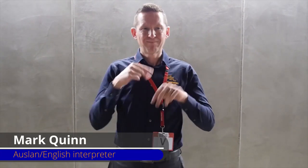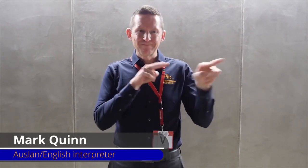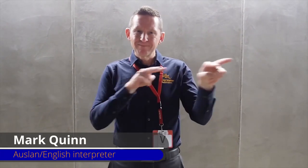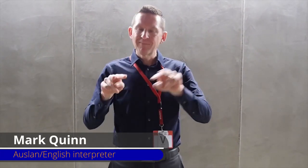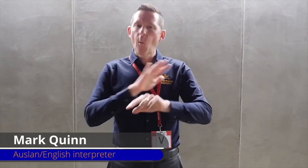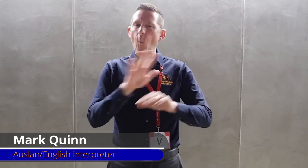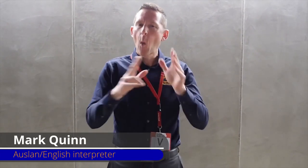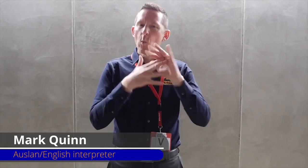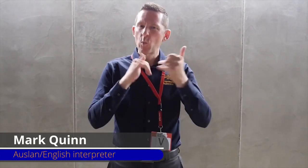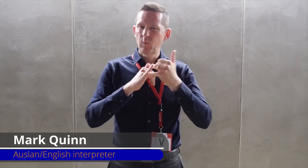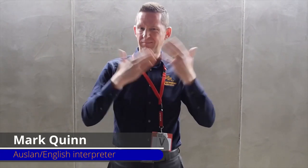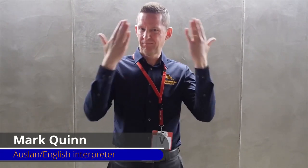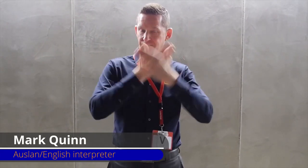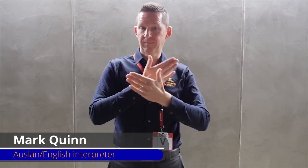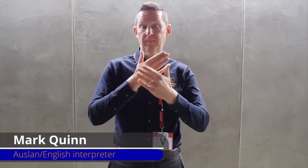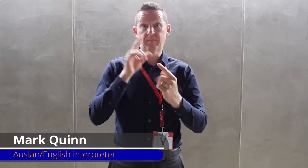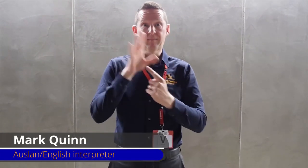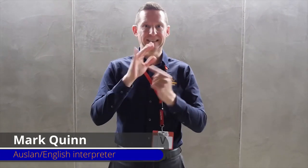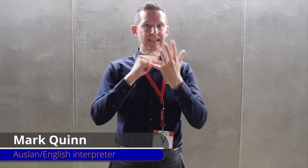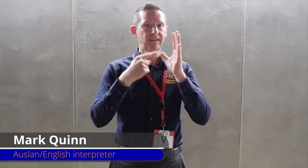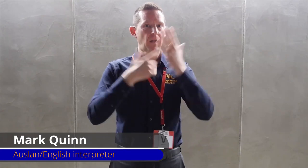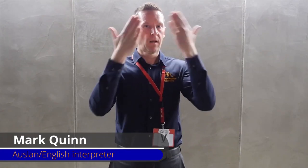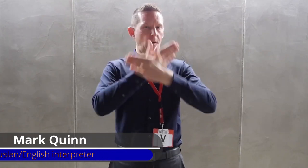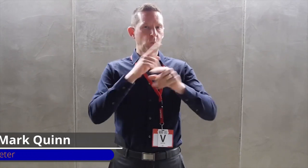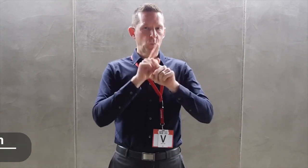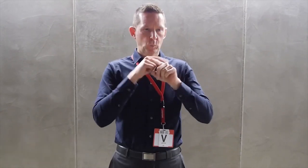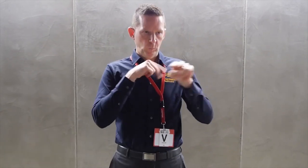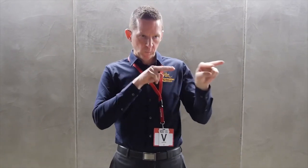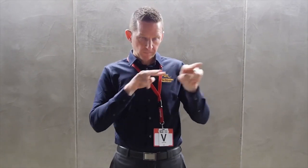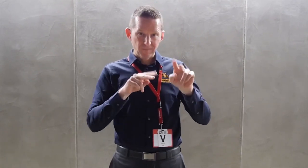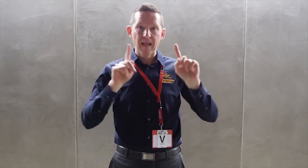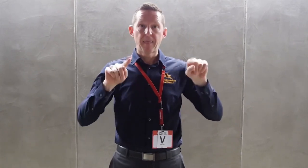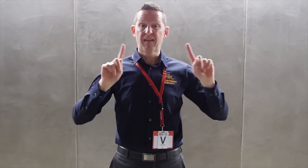I watch all the evening news so I’m up to date. Saturday night news is essential viewing.